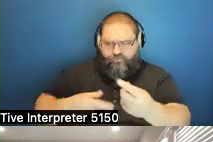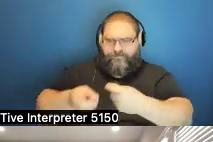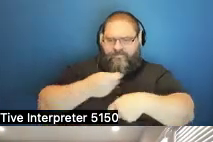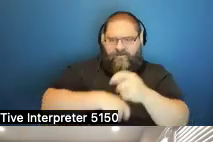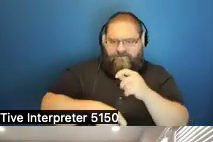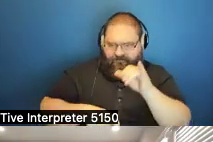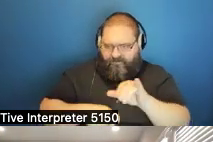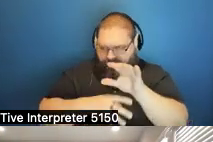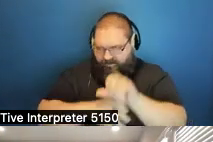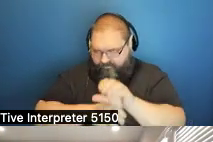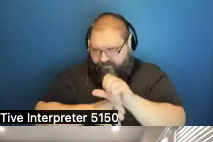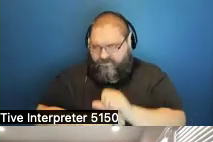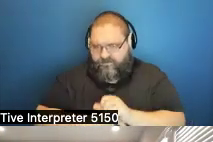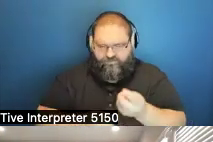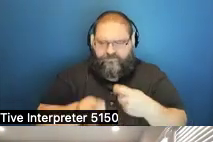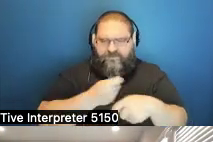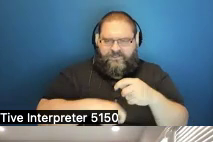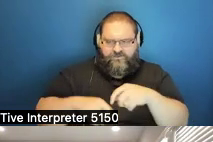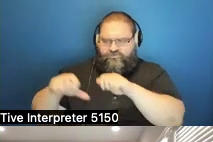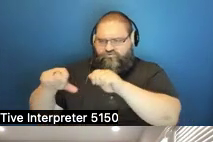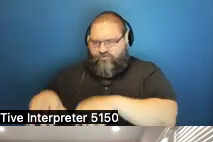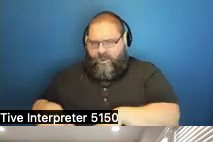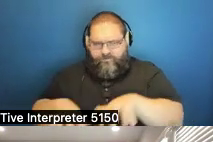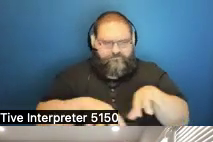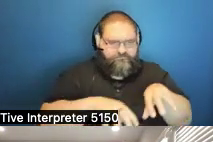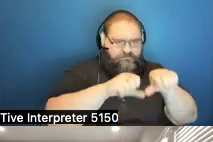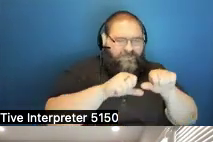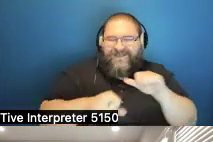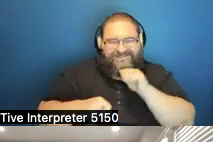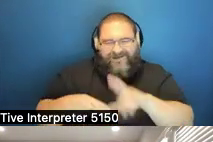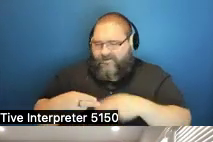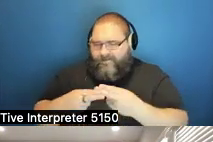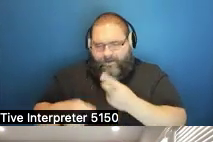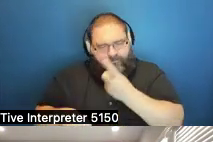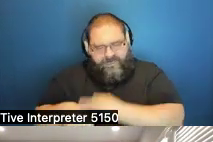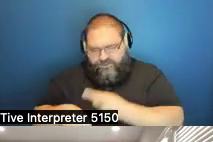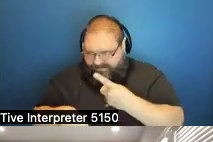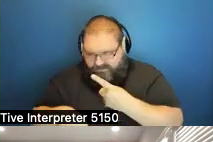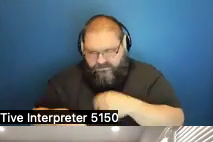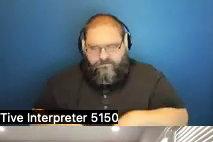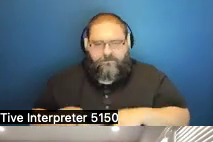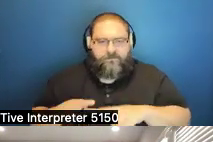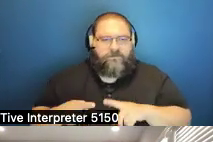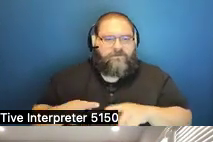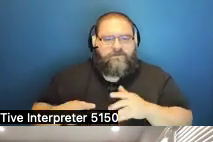19:44:42 So, this isn't about punishment, 19:44:47 Uh, Sean. Inside,